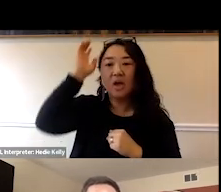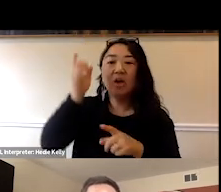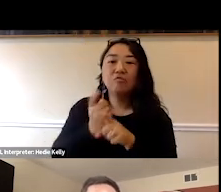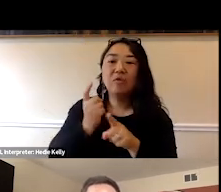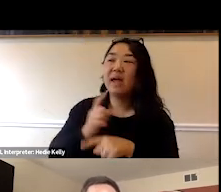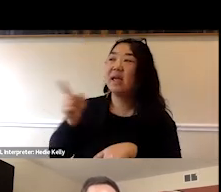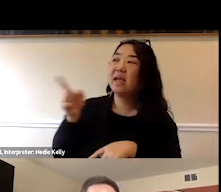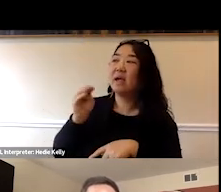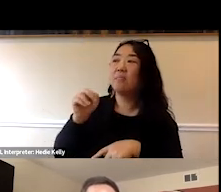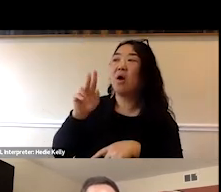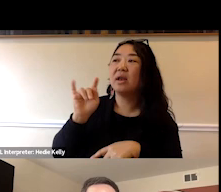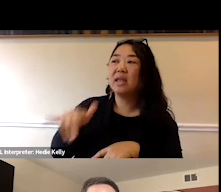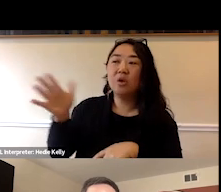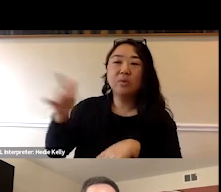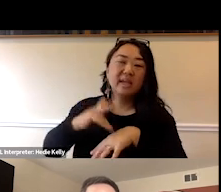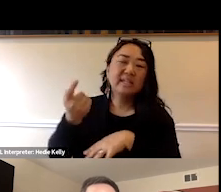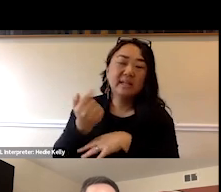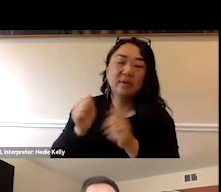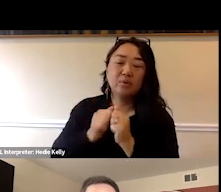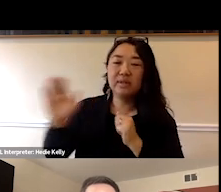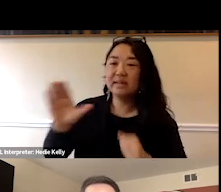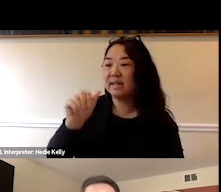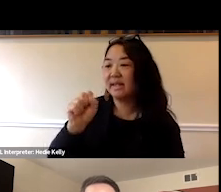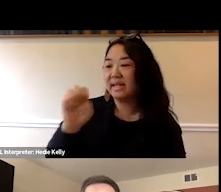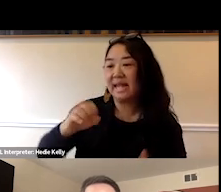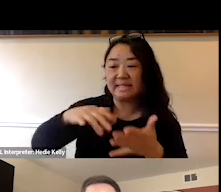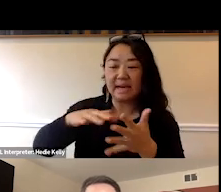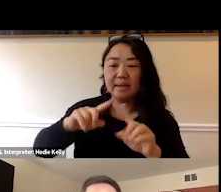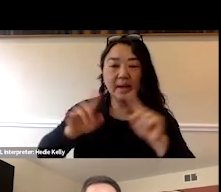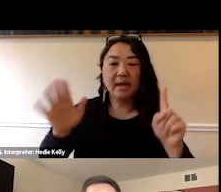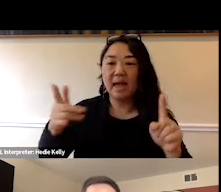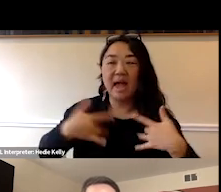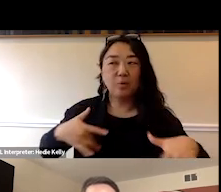of this in his case study, so I don't want to steal too much from his